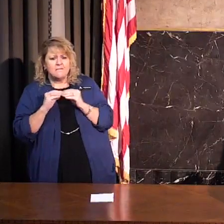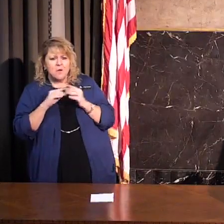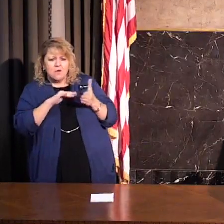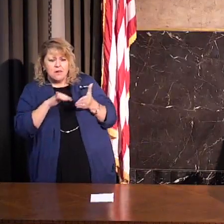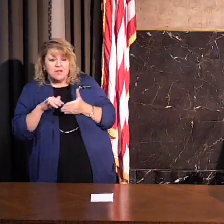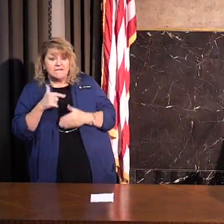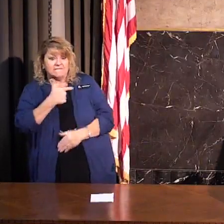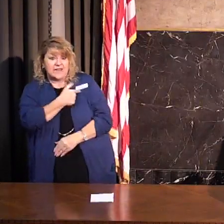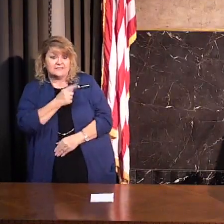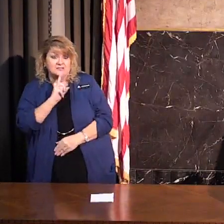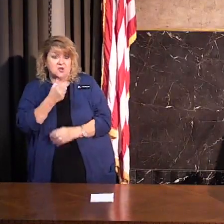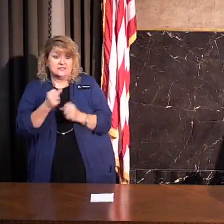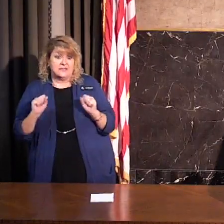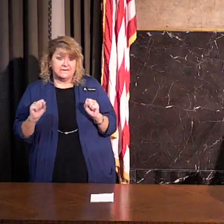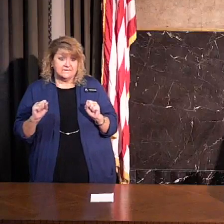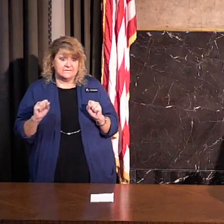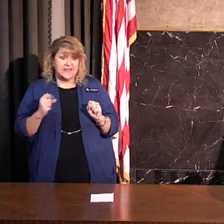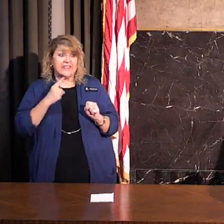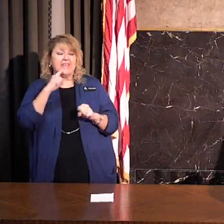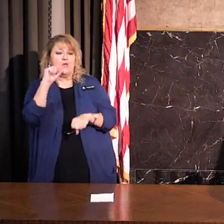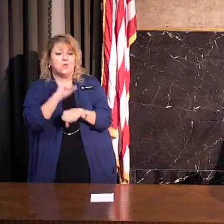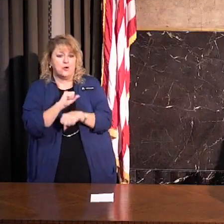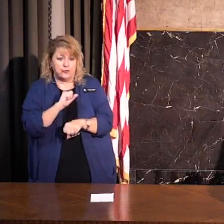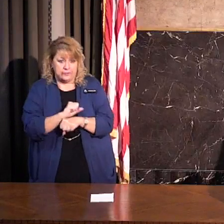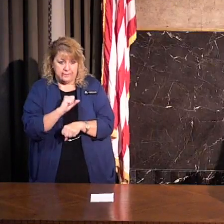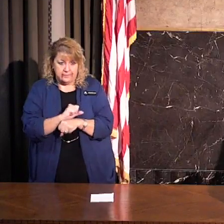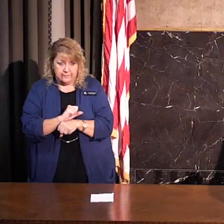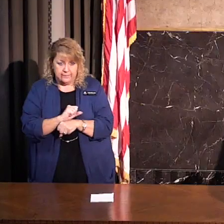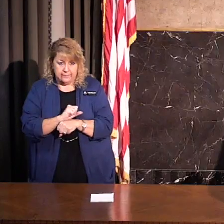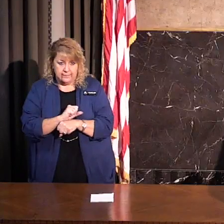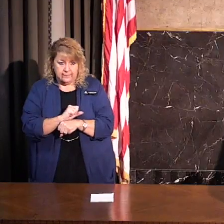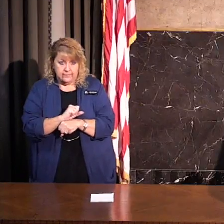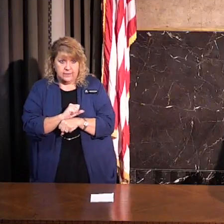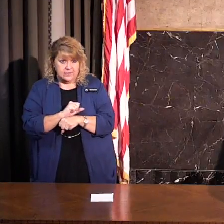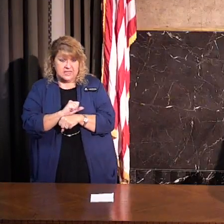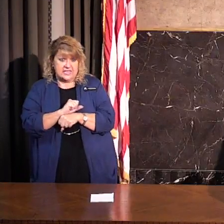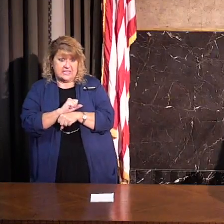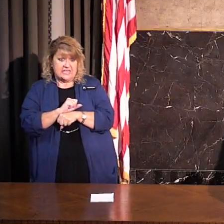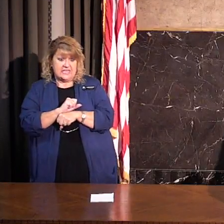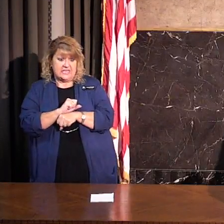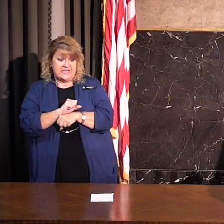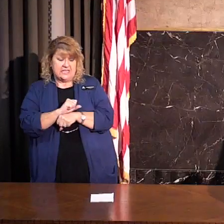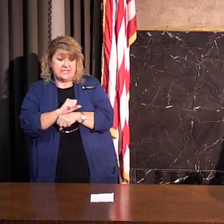vaccines safe. These vaccines are effective and these